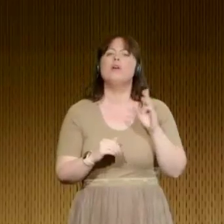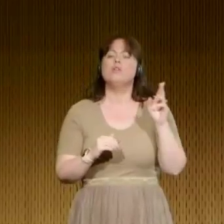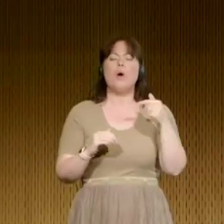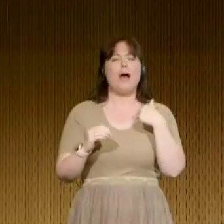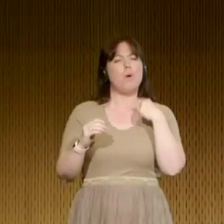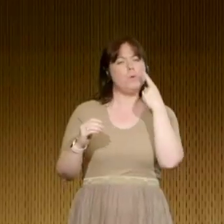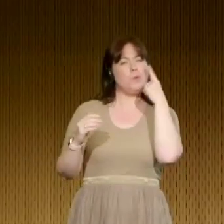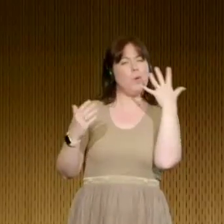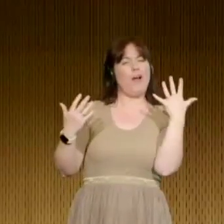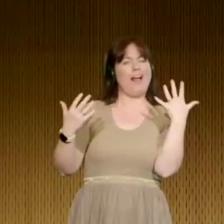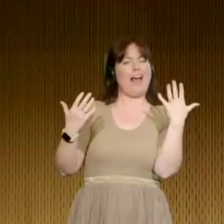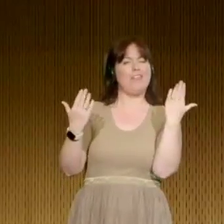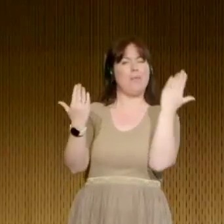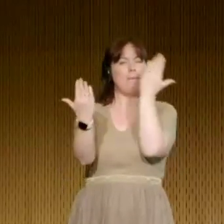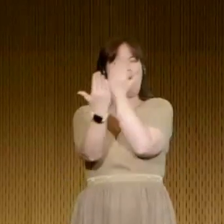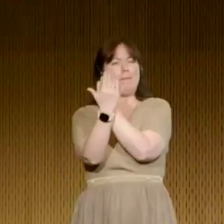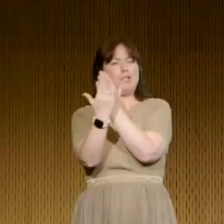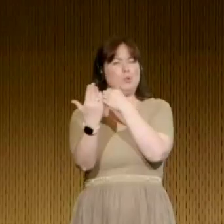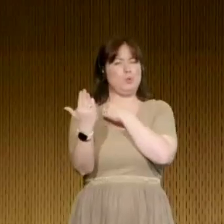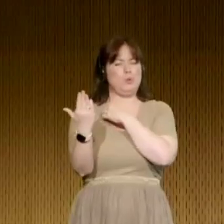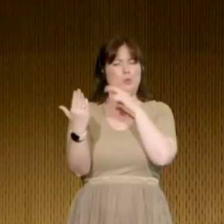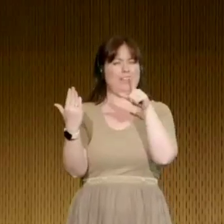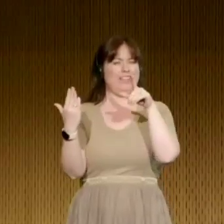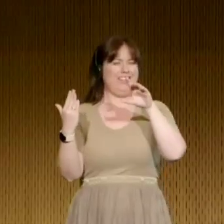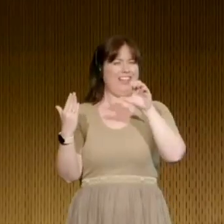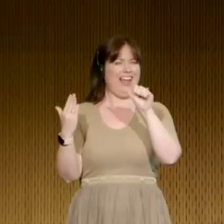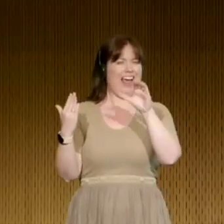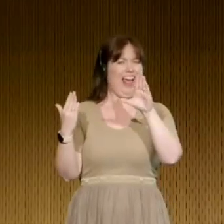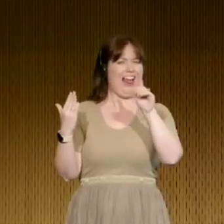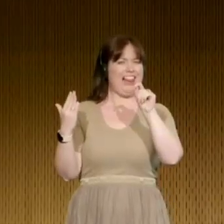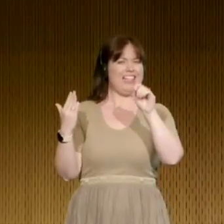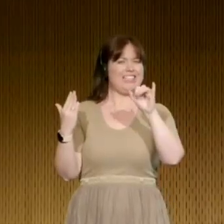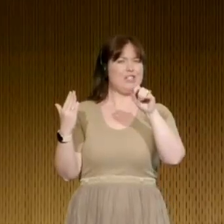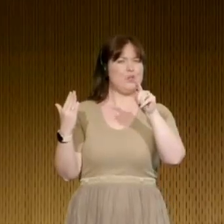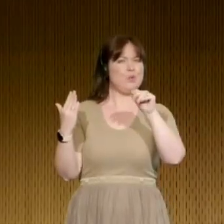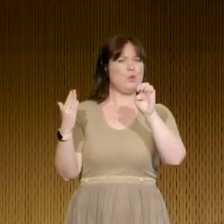what our students say about it because there's no point us as educators saying this is great if our